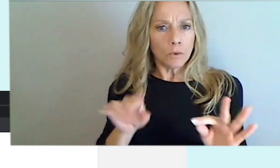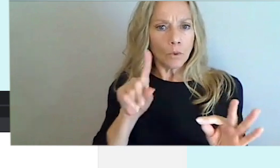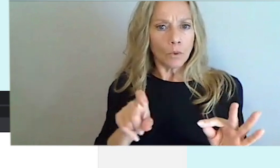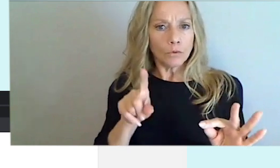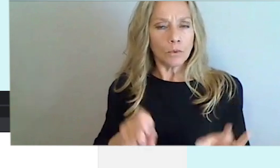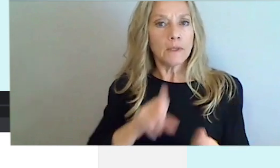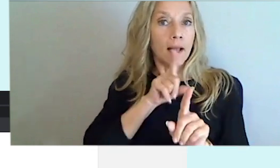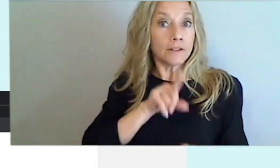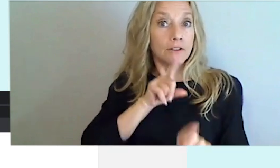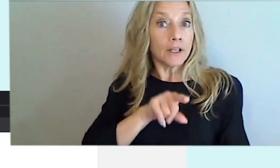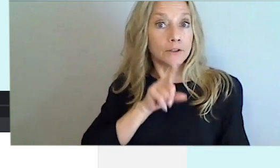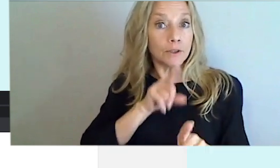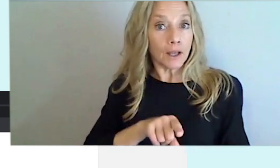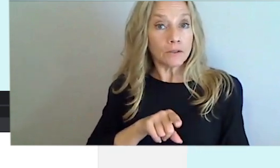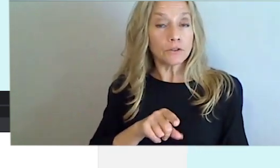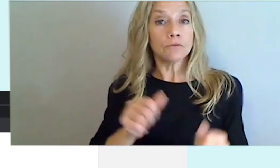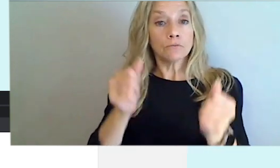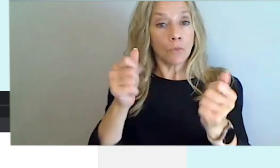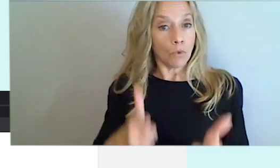Once everything is correct, click next.